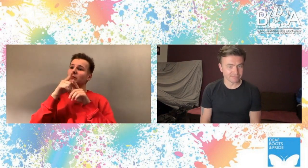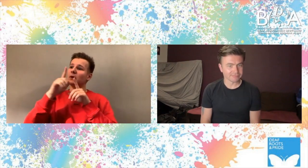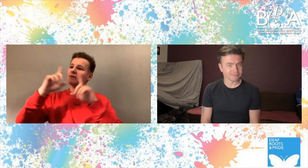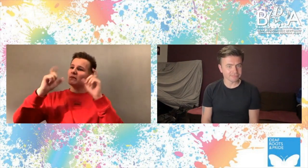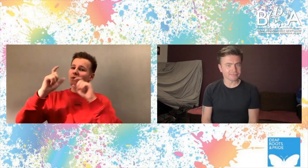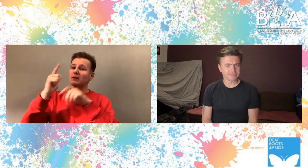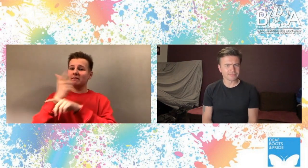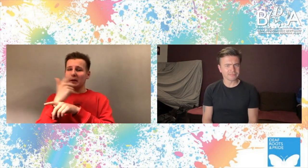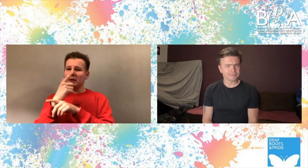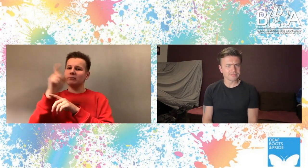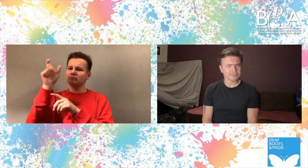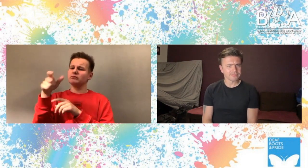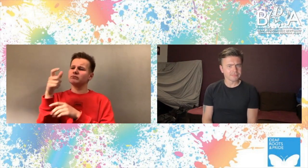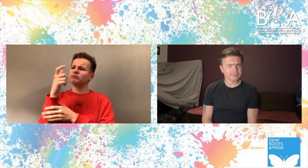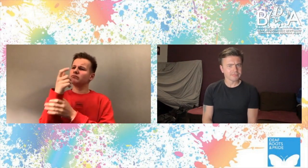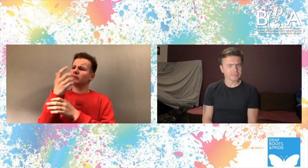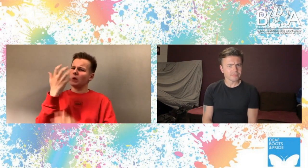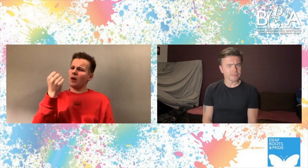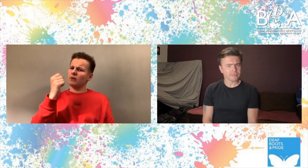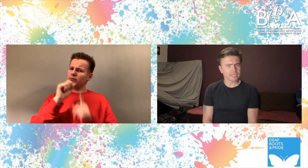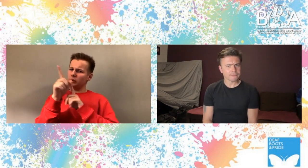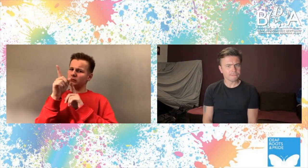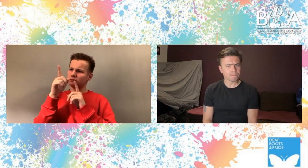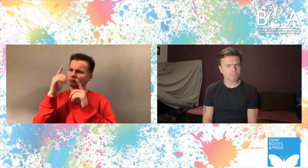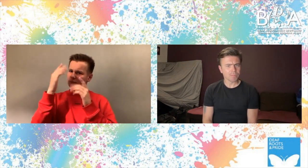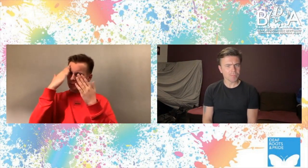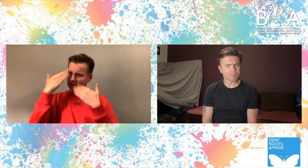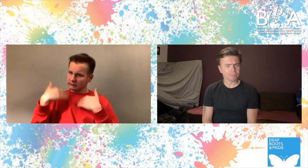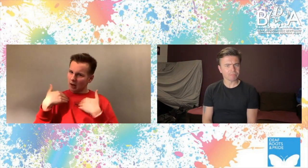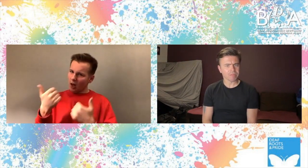So you say a lot of the time that photography and filmmaking can really